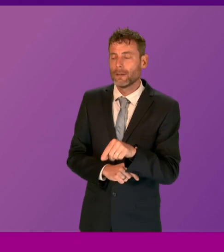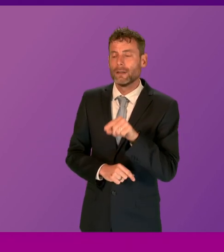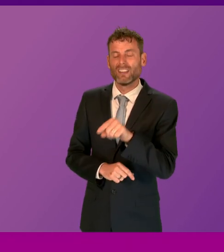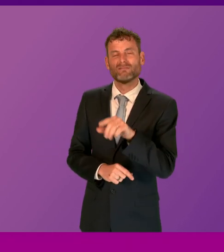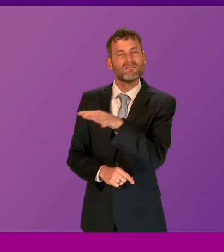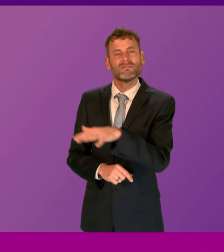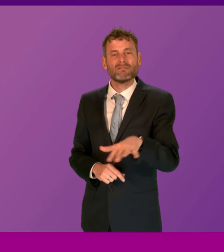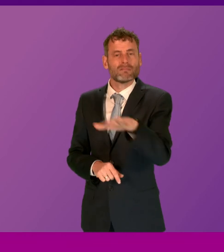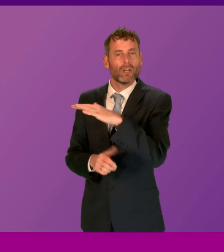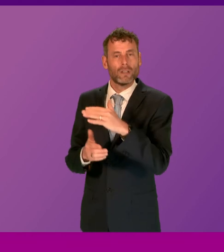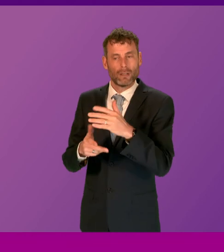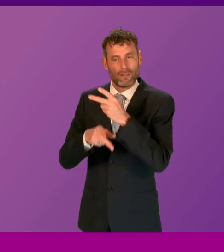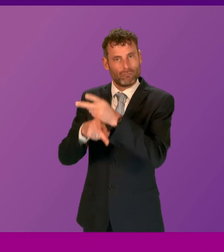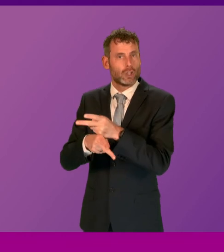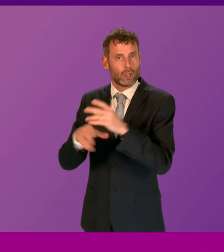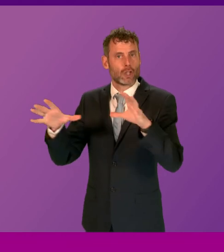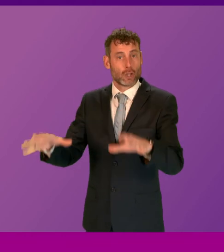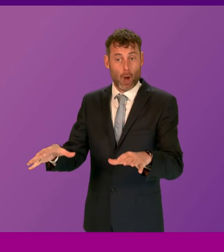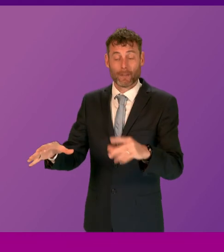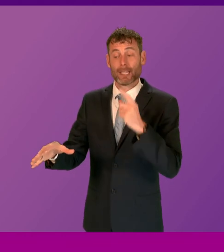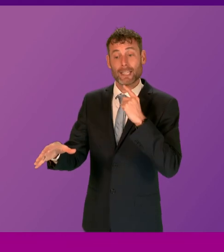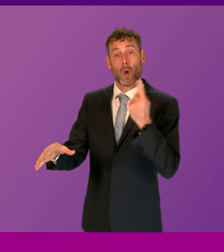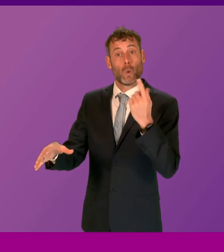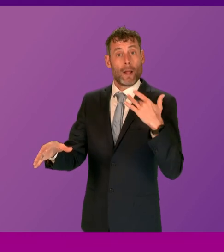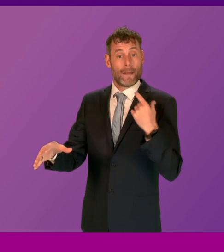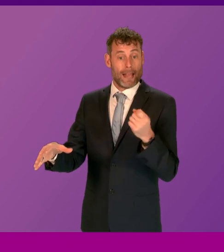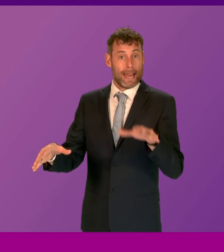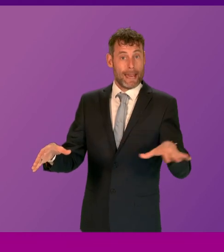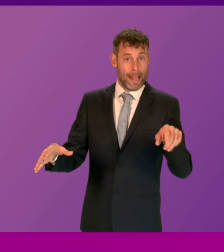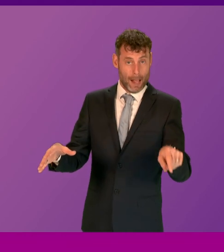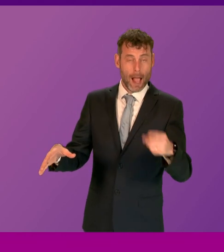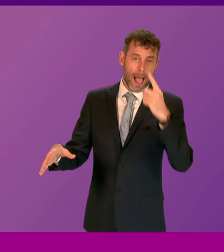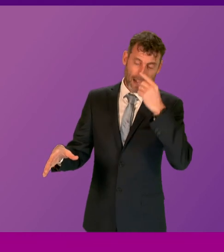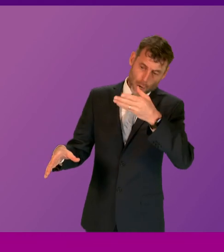The initiative gives people who live nearby the opportunity to learn deer management skills,